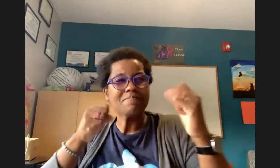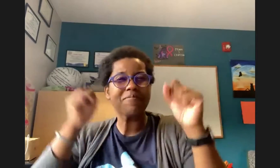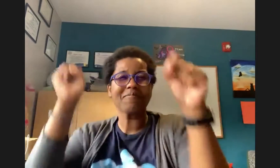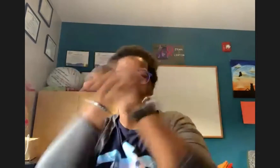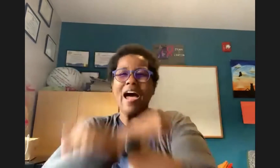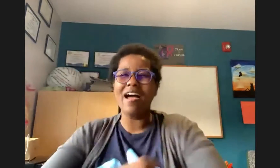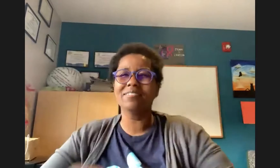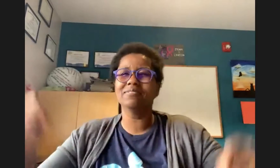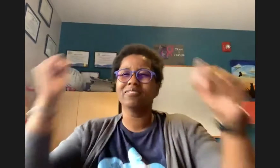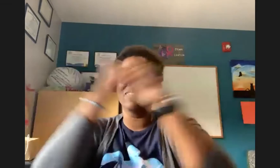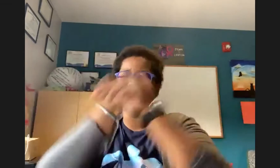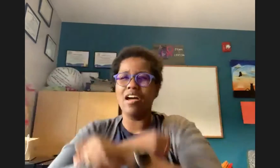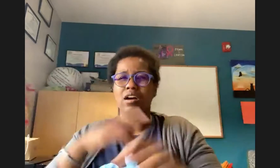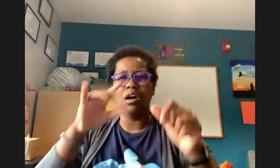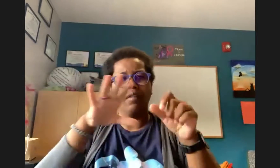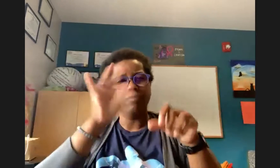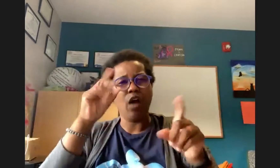Experiencing oppression as a Deaf person.